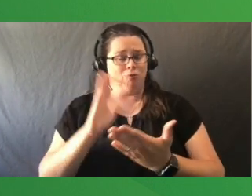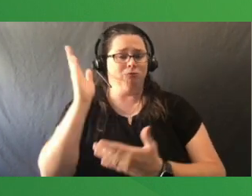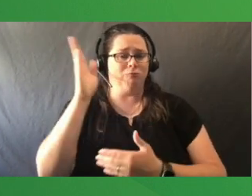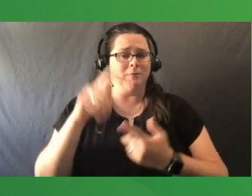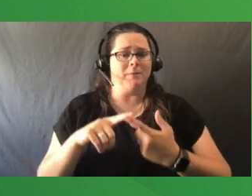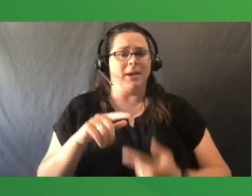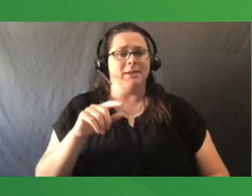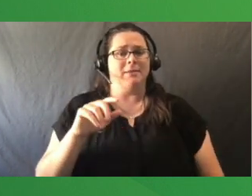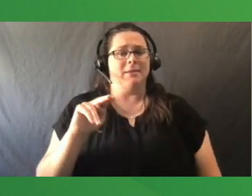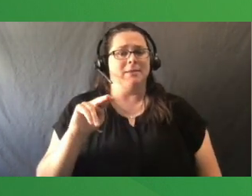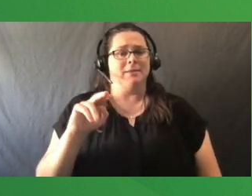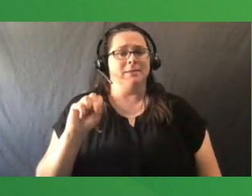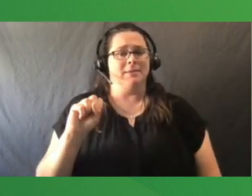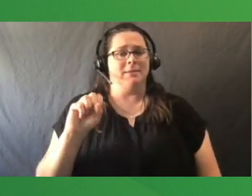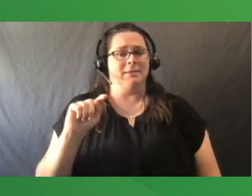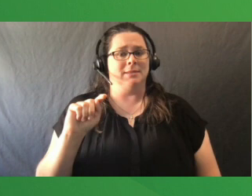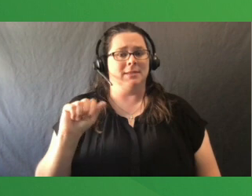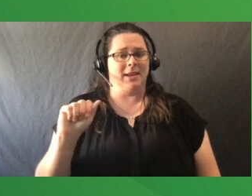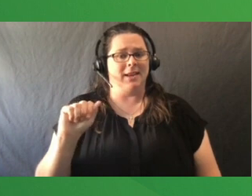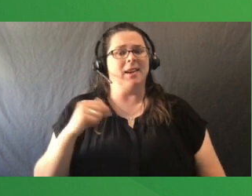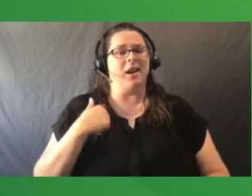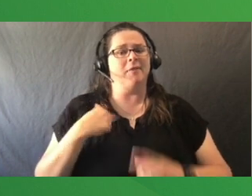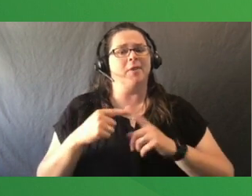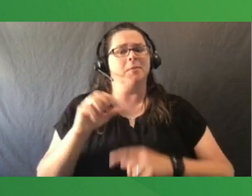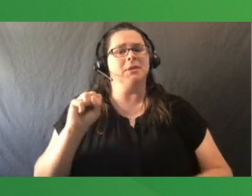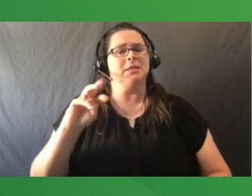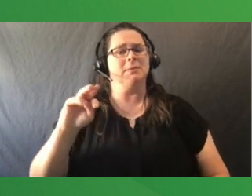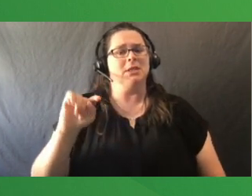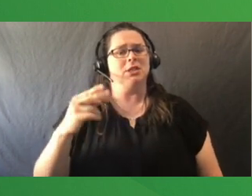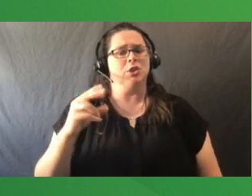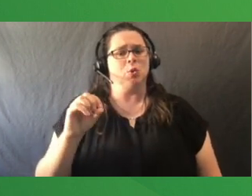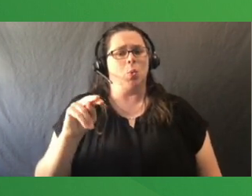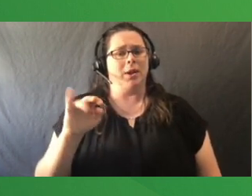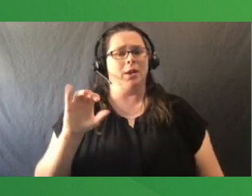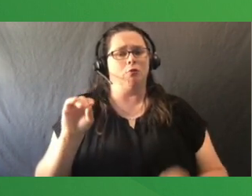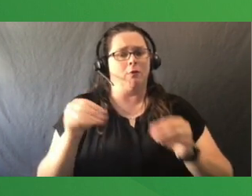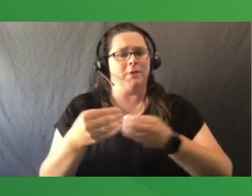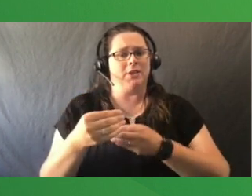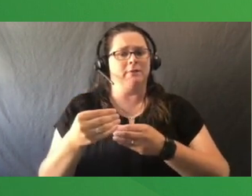I'm from the Smithsonian Office of the Under Secretary for Education, and I am sincerely